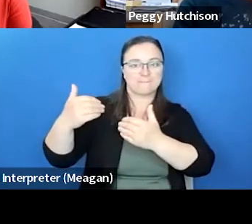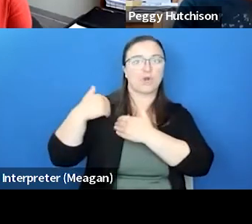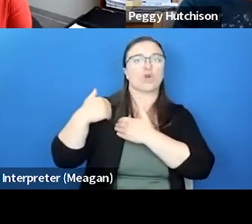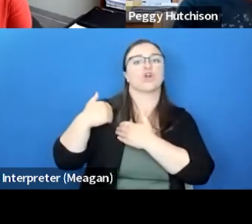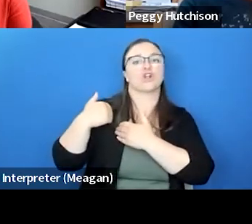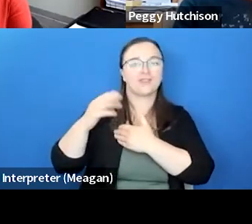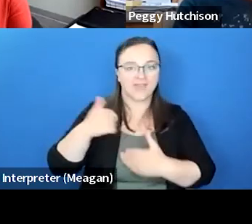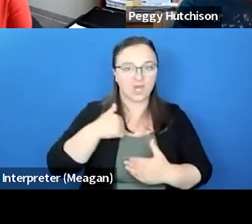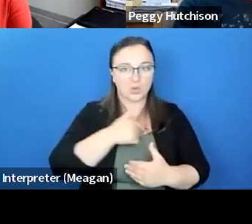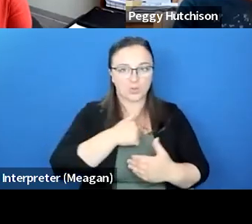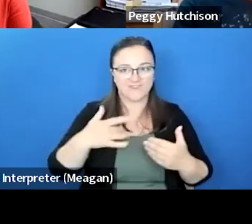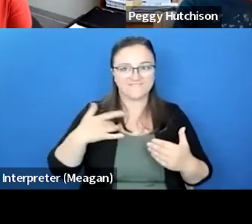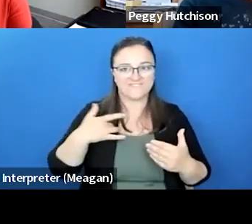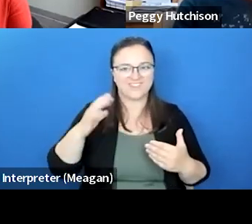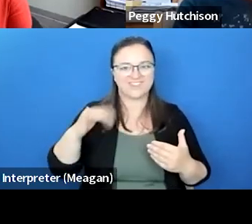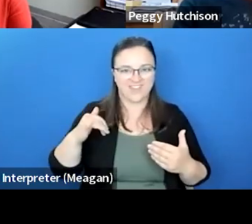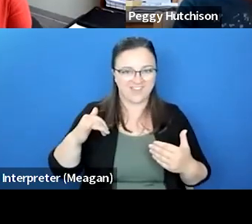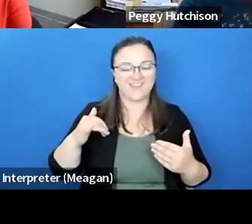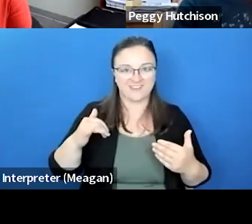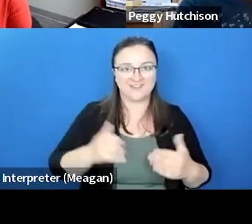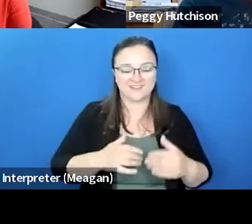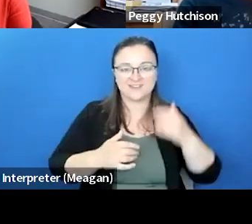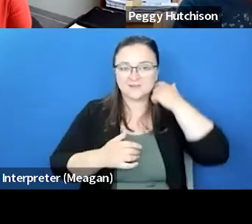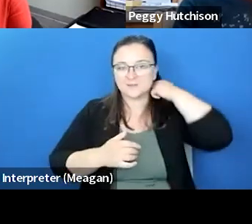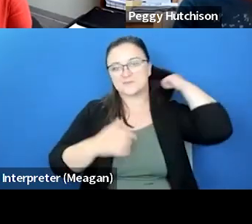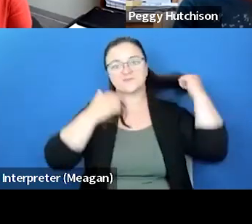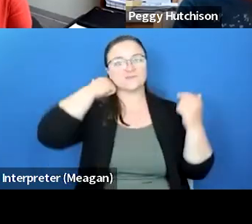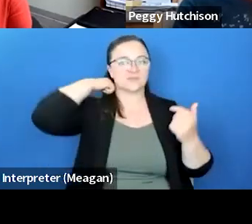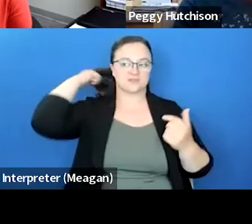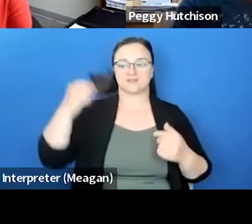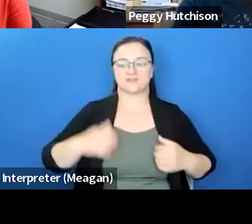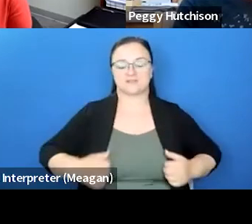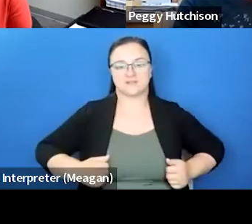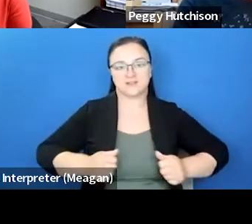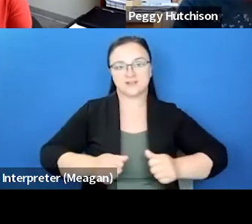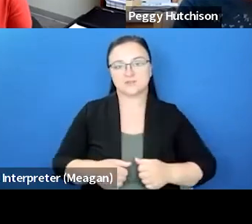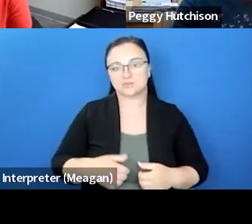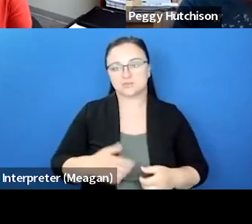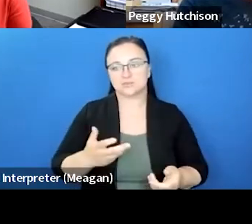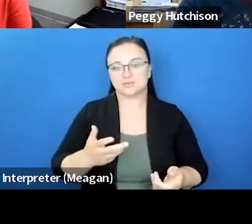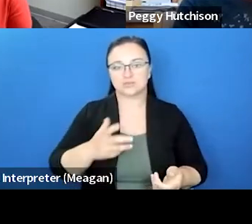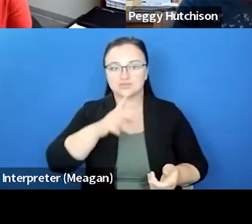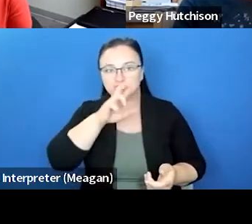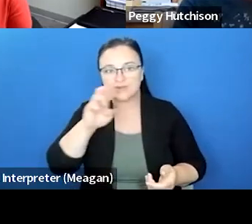and that we feel like that's on our shoulders and that to take time or to readjust priorities,